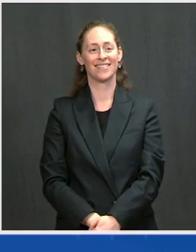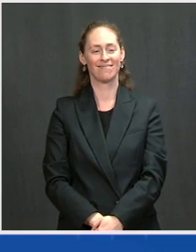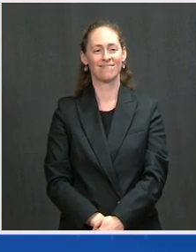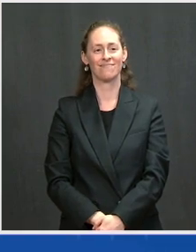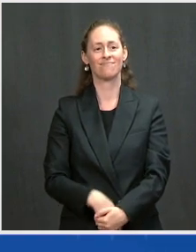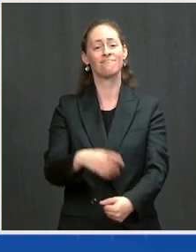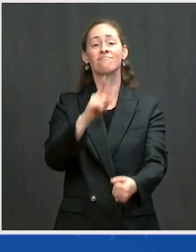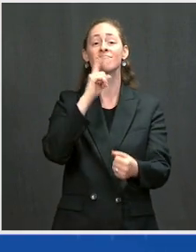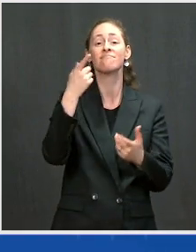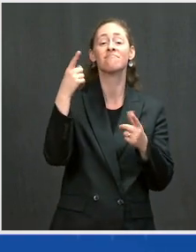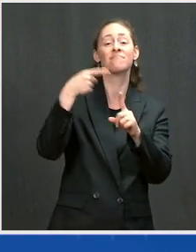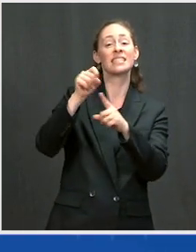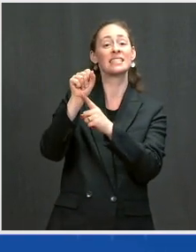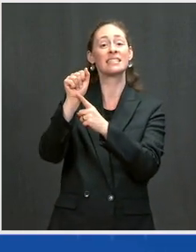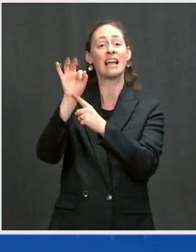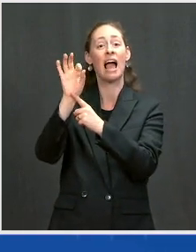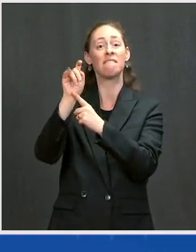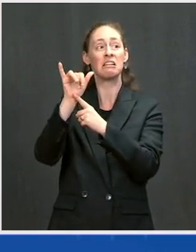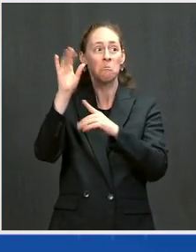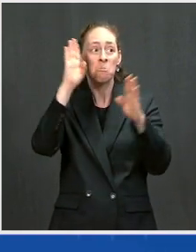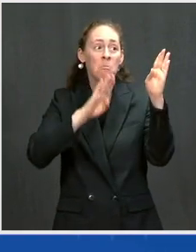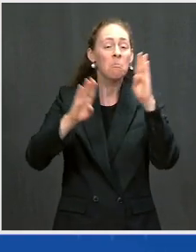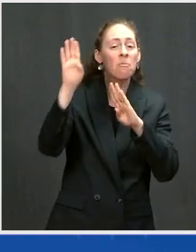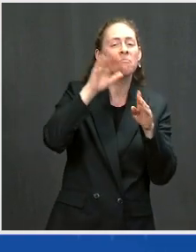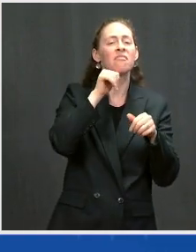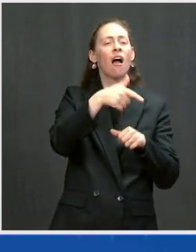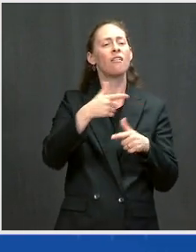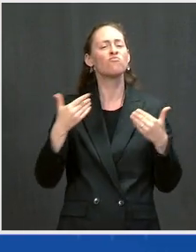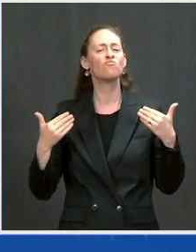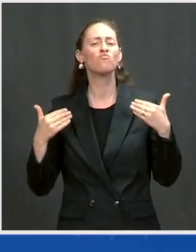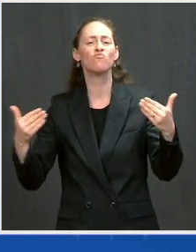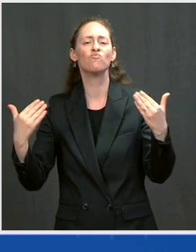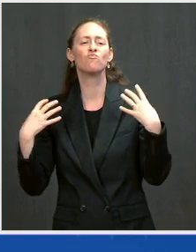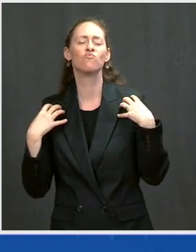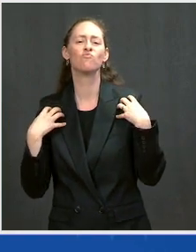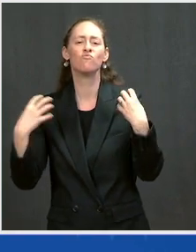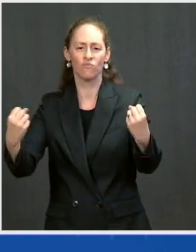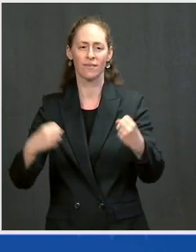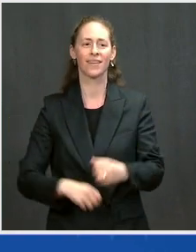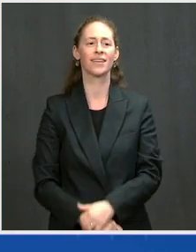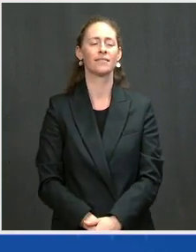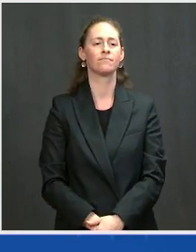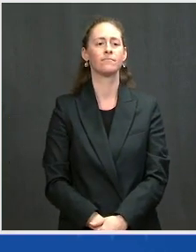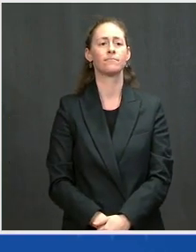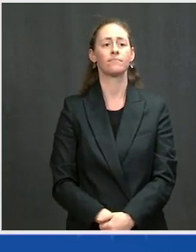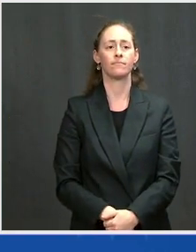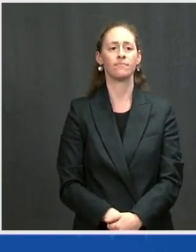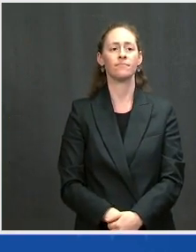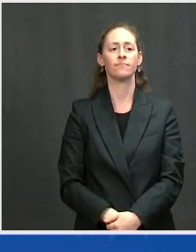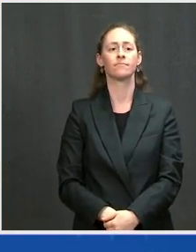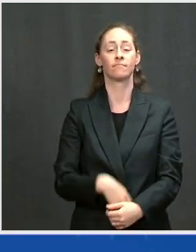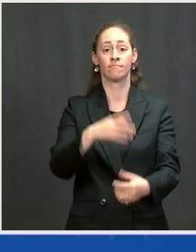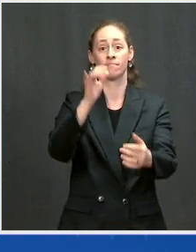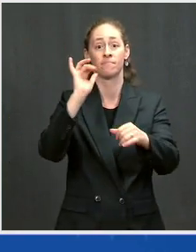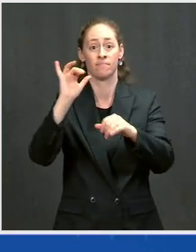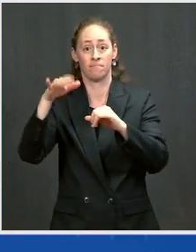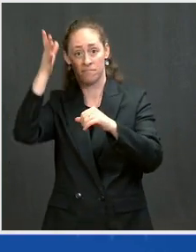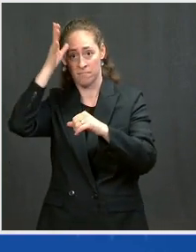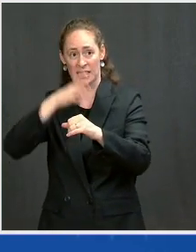When the Rangers has finally reached the top of Hill 205, they found it abandoned. But Puckett knew the fight wasn’t nearly over.